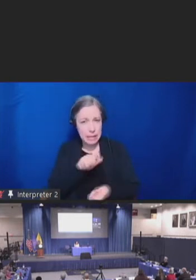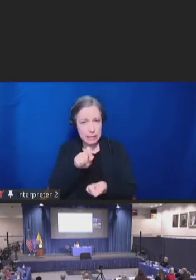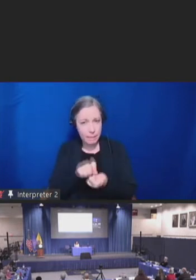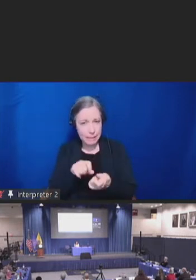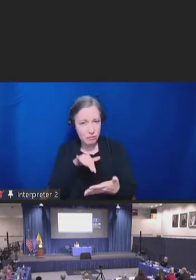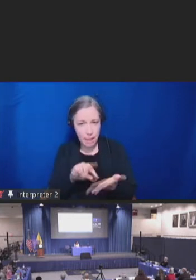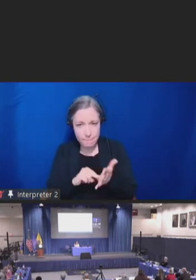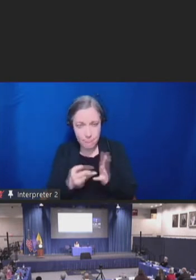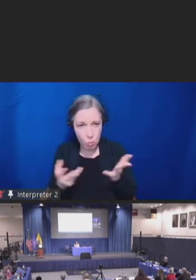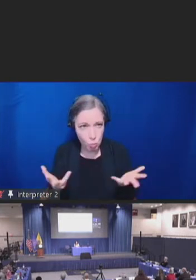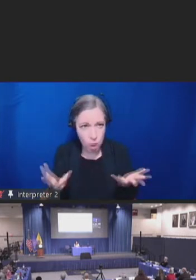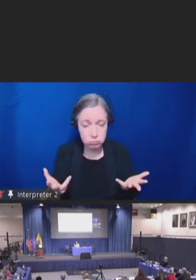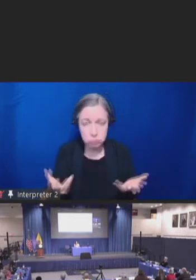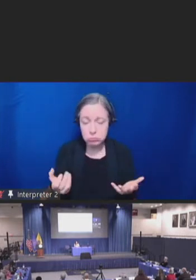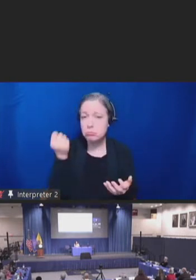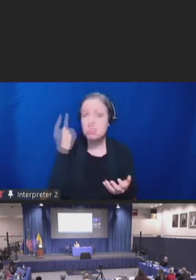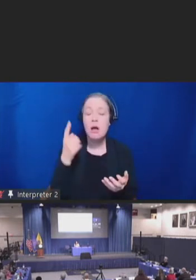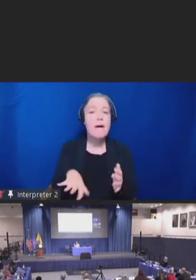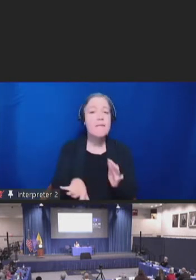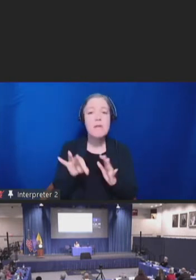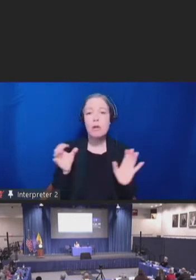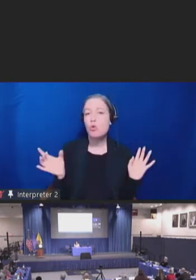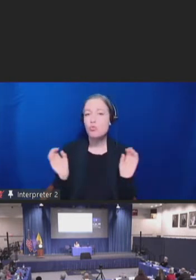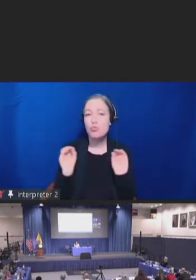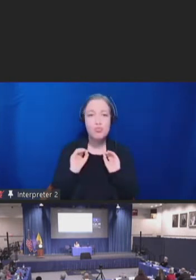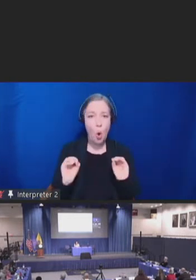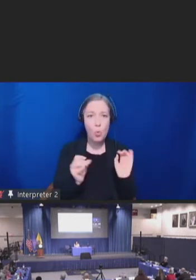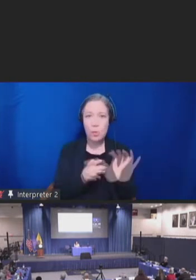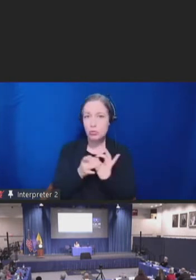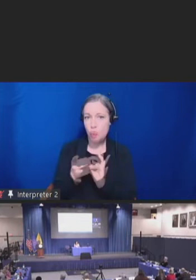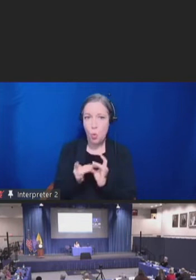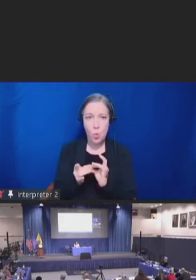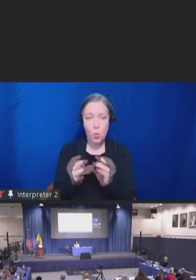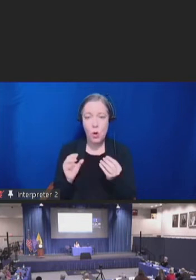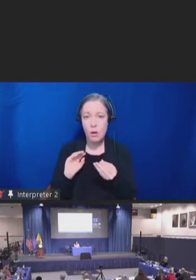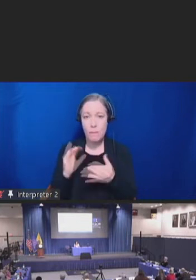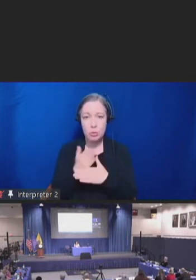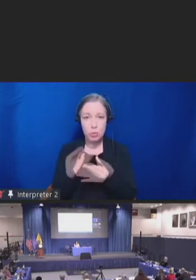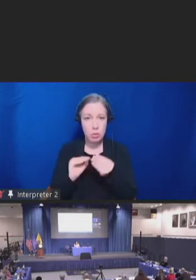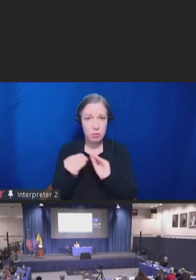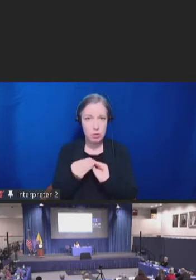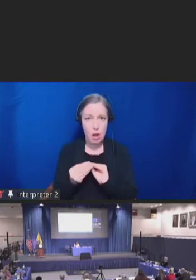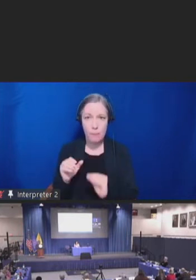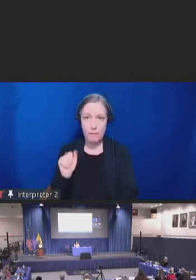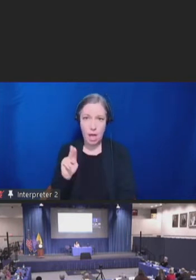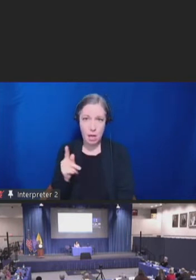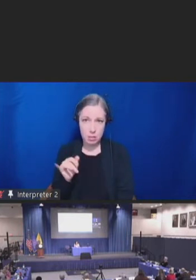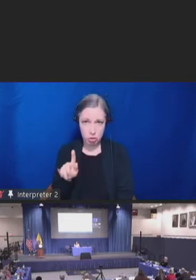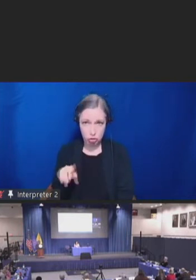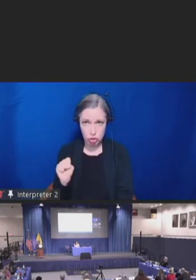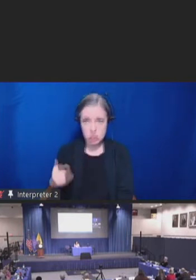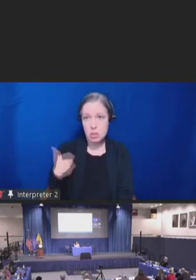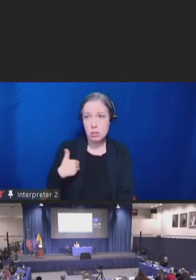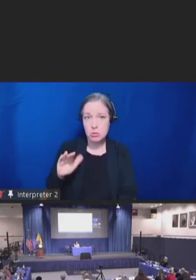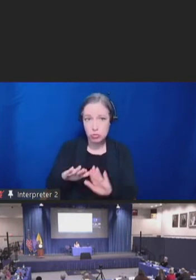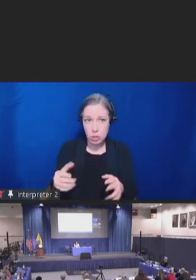There was no association between the number of antigens that young kids received through vaccines and then the likelihood of an ED or inpatient encounter for an infection.